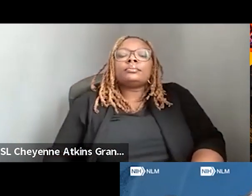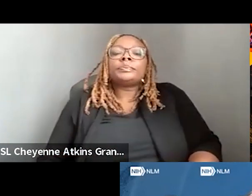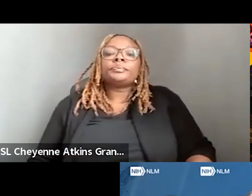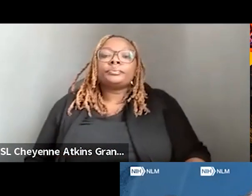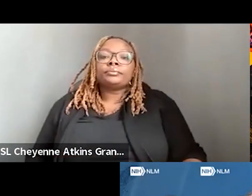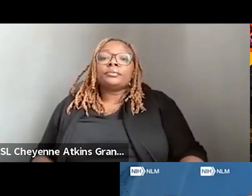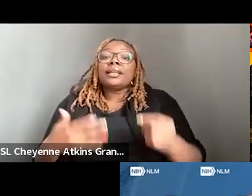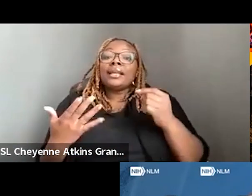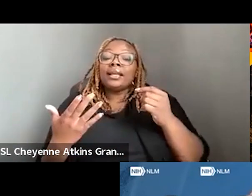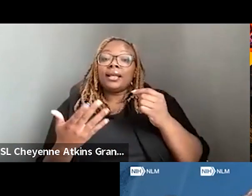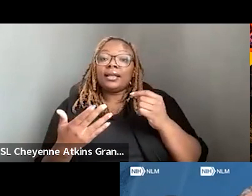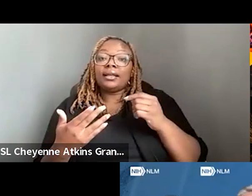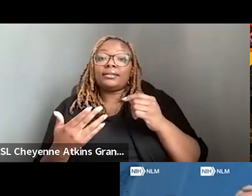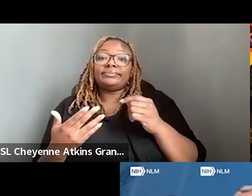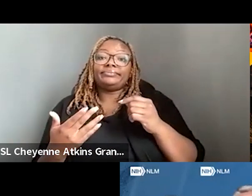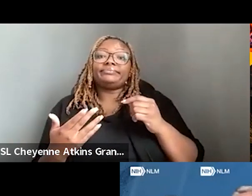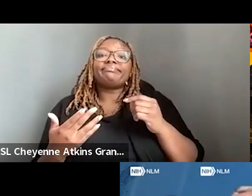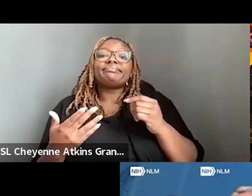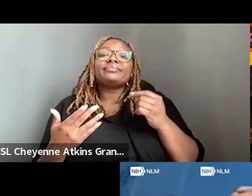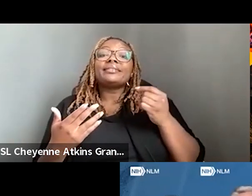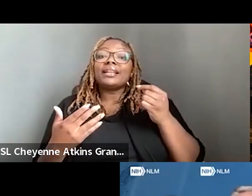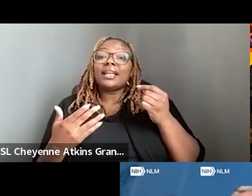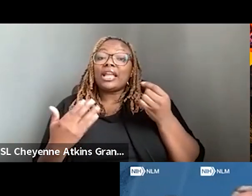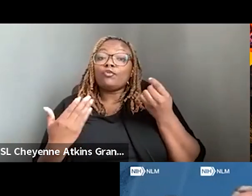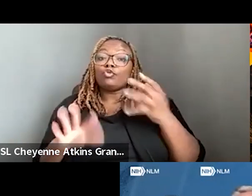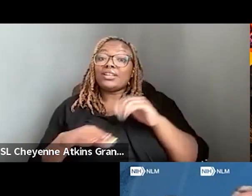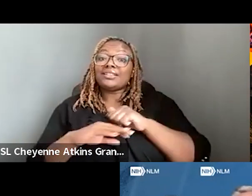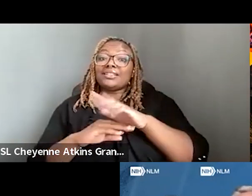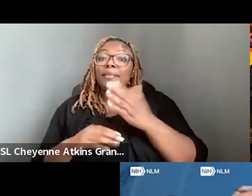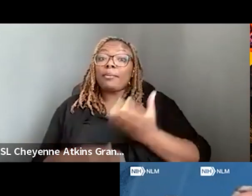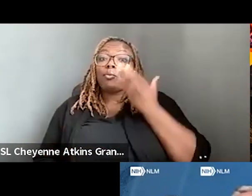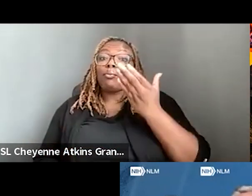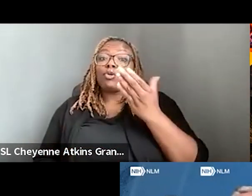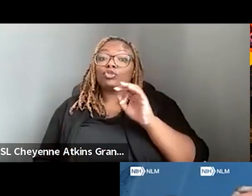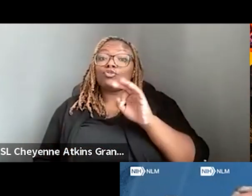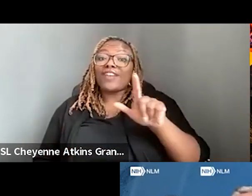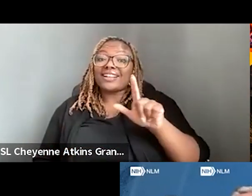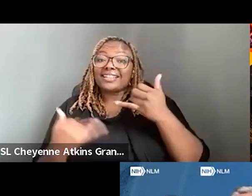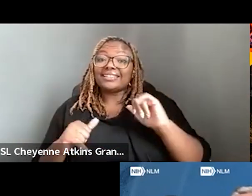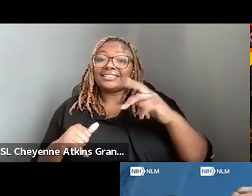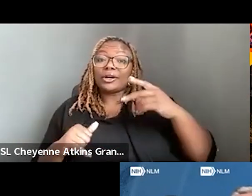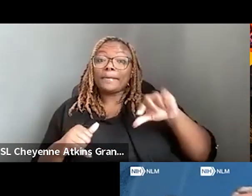if you have a submitted FastLane proposal and it is still pending, meaning there is not an award